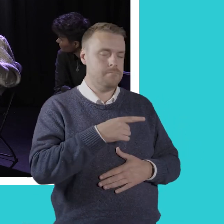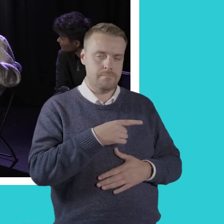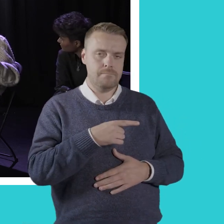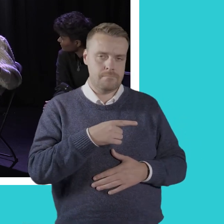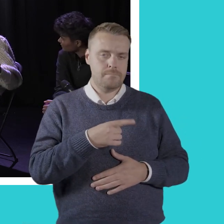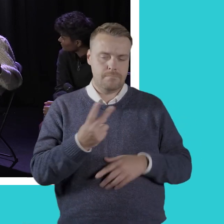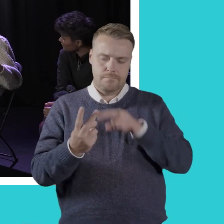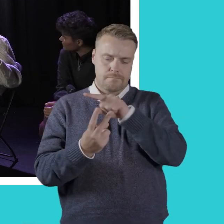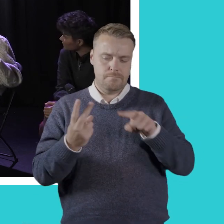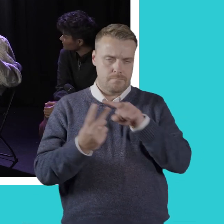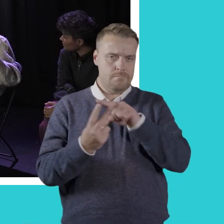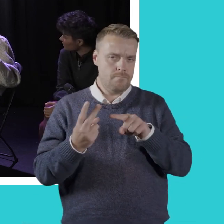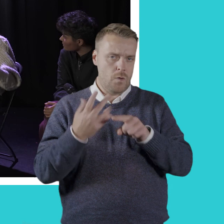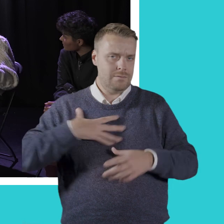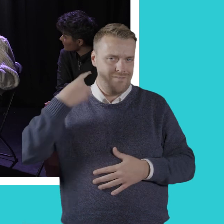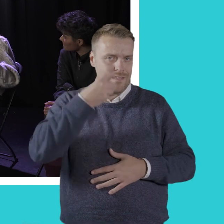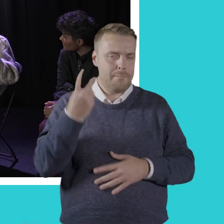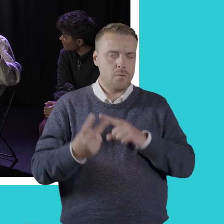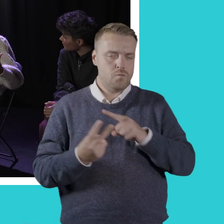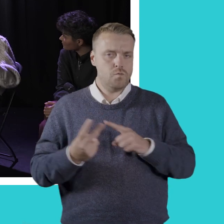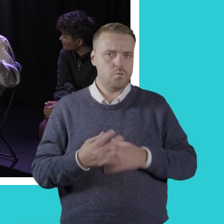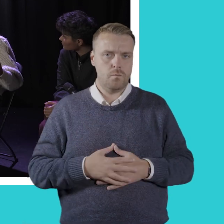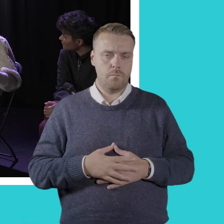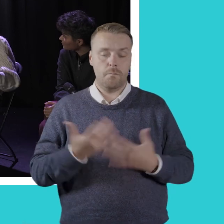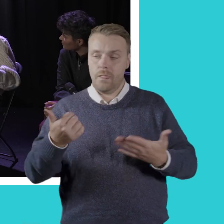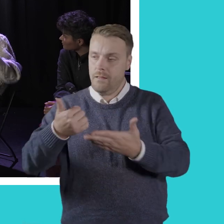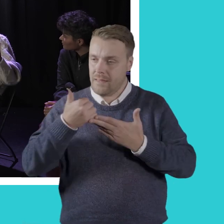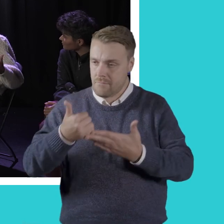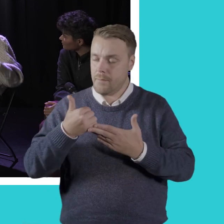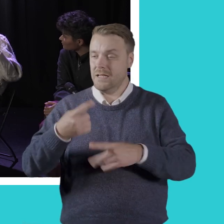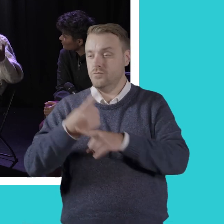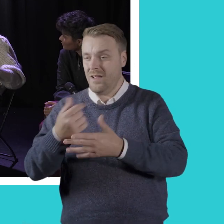two things in tandem and you know I think for a lot of people therapy talking therapy and pills